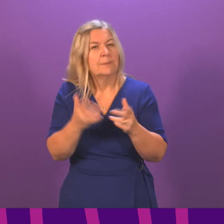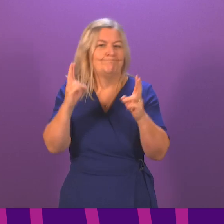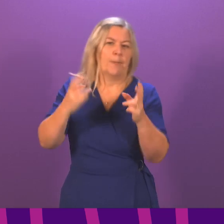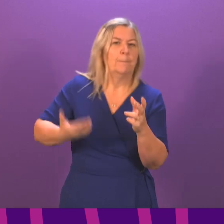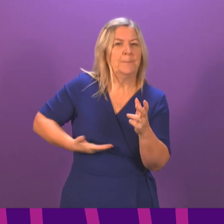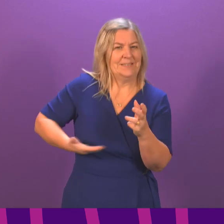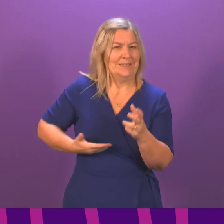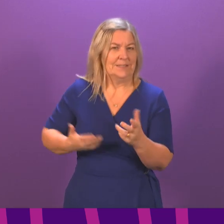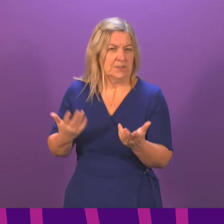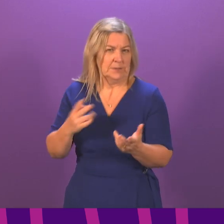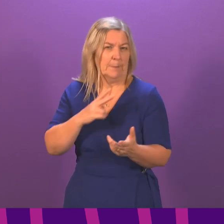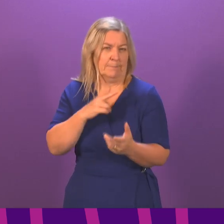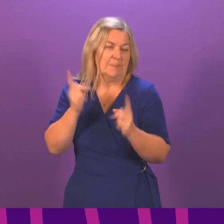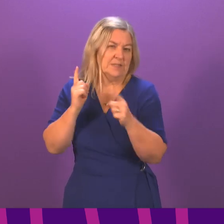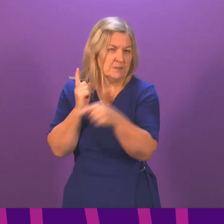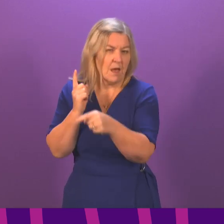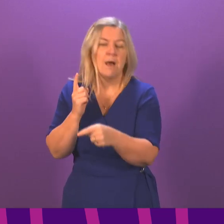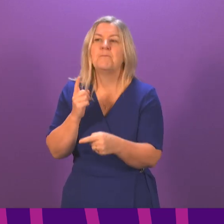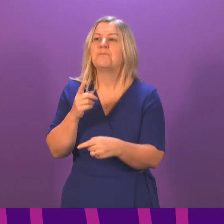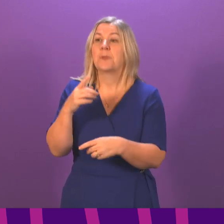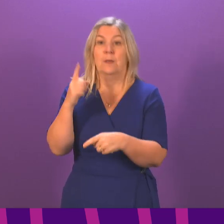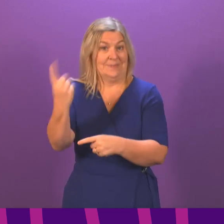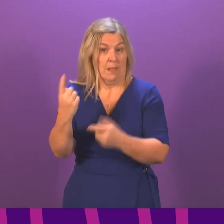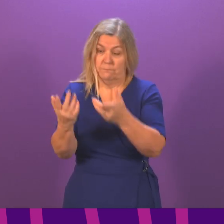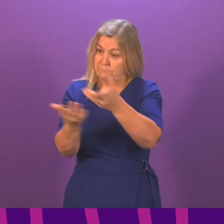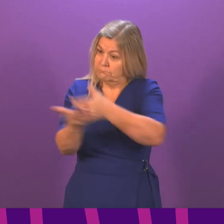concerns, and he told her that he has spoken to Capita, to encourage it to fully explore